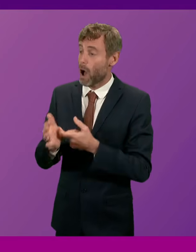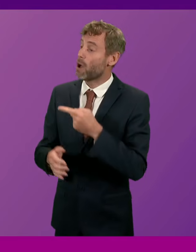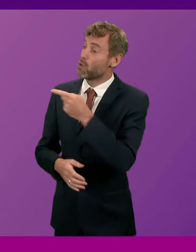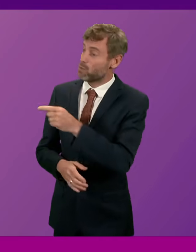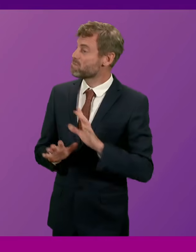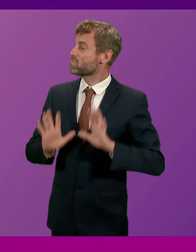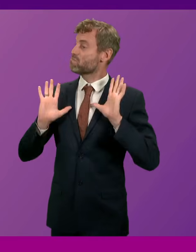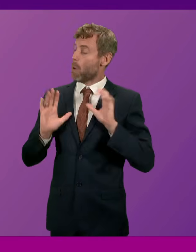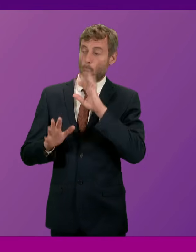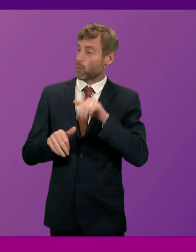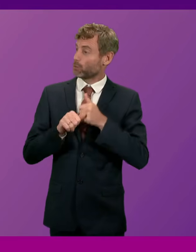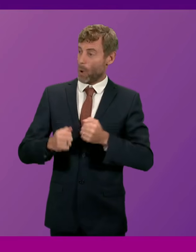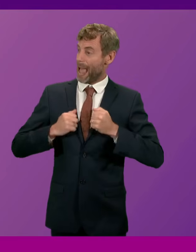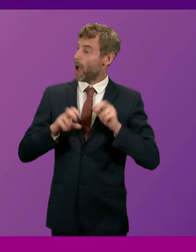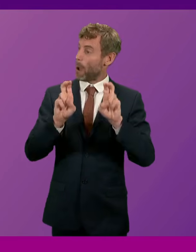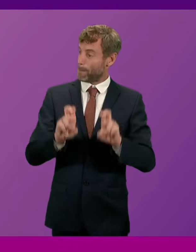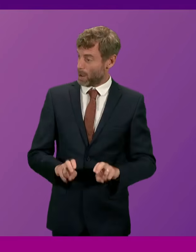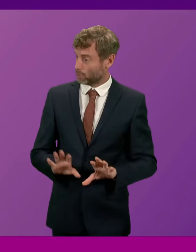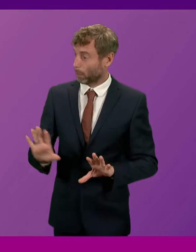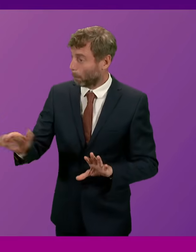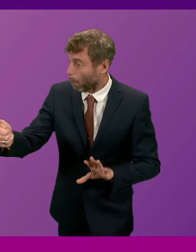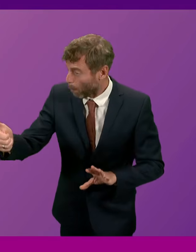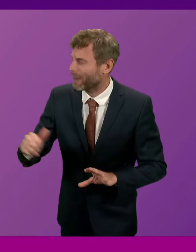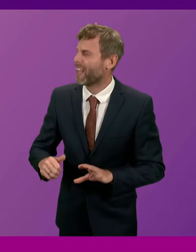not in any position whatsoever to come to the chamber and complain about any other issues.